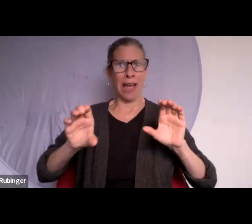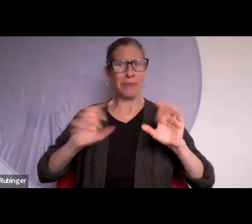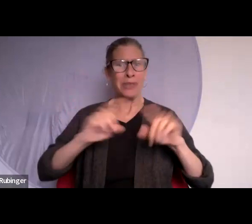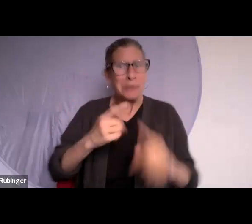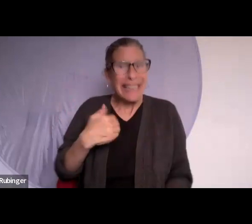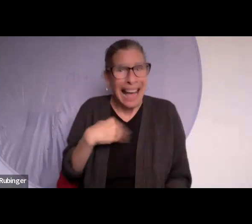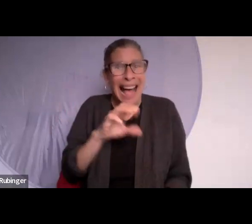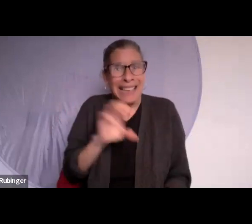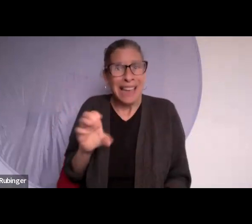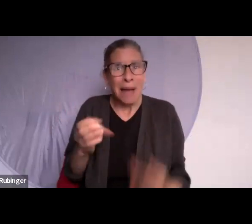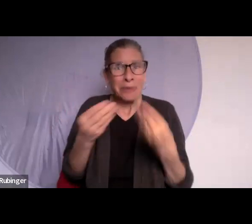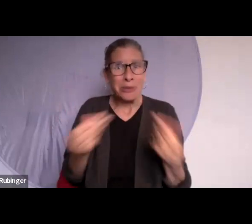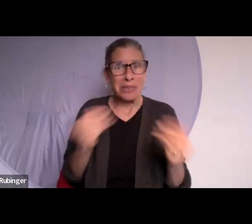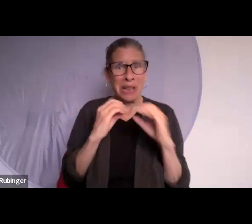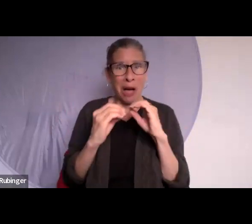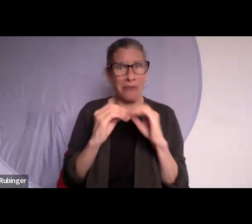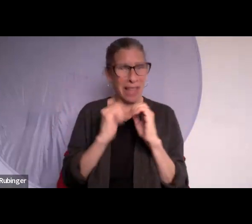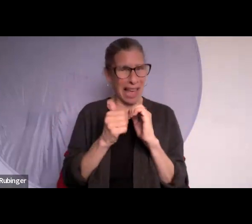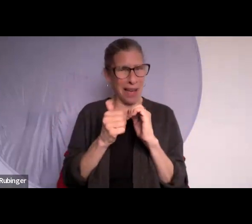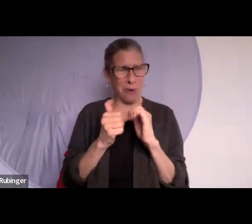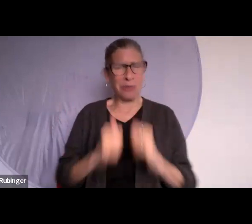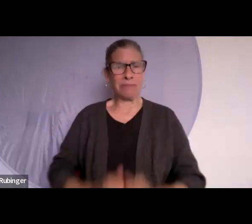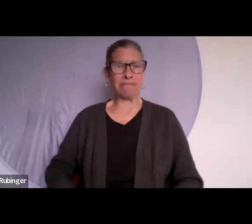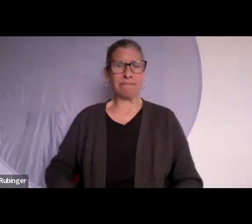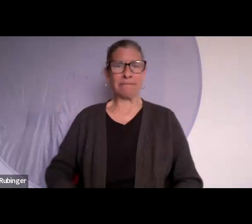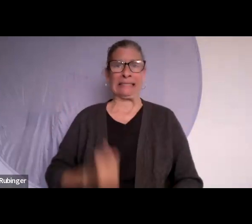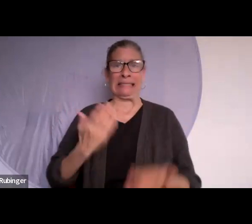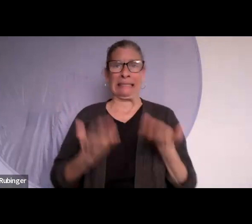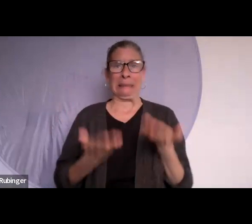[Andrew Marcum] Yeah, I'm hoping I, there may be somebody with a better answer